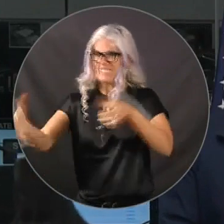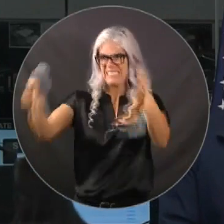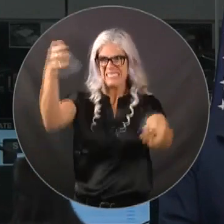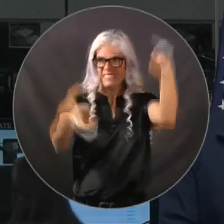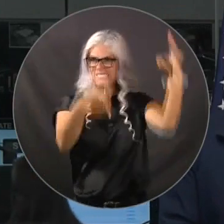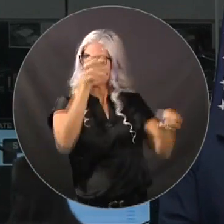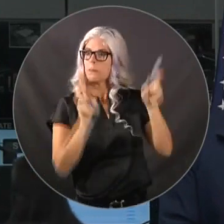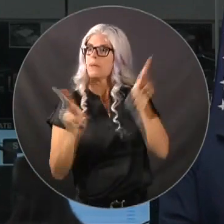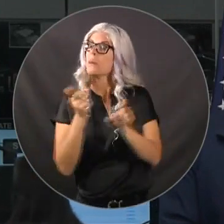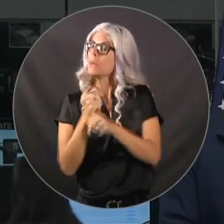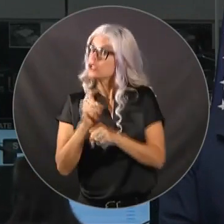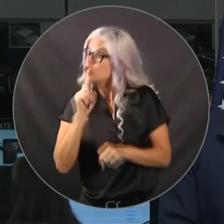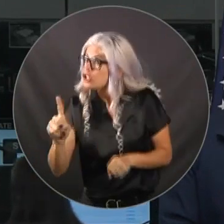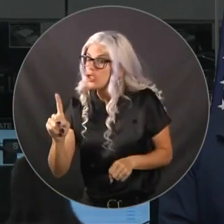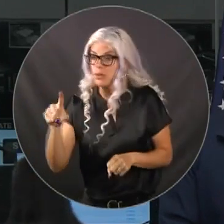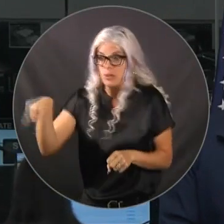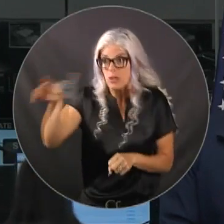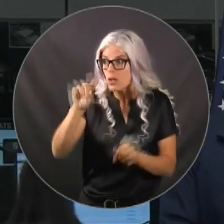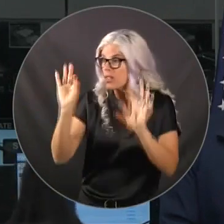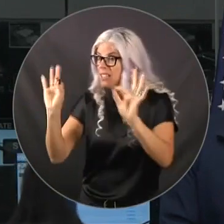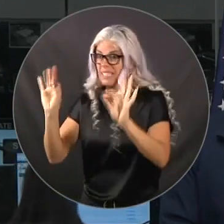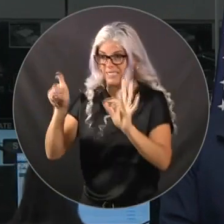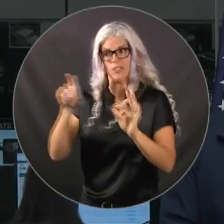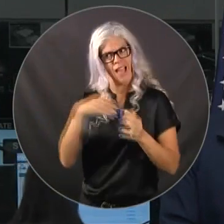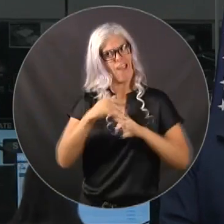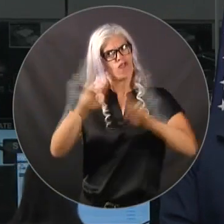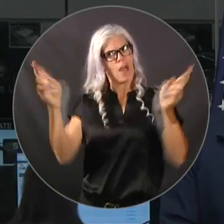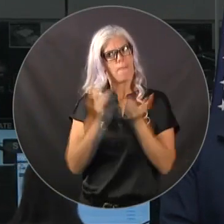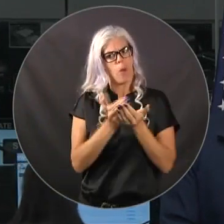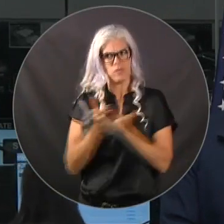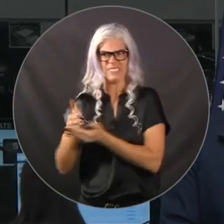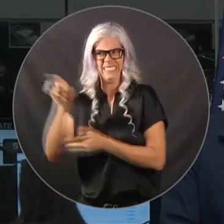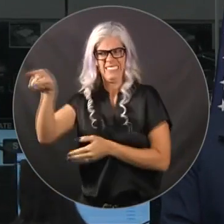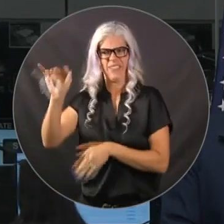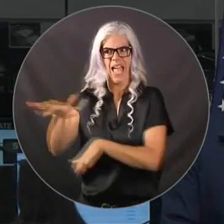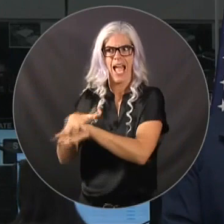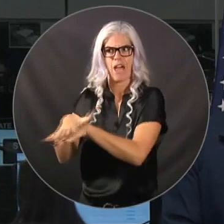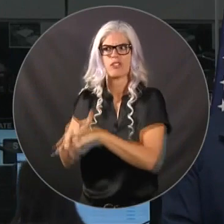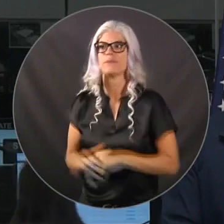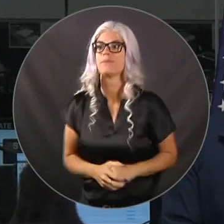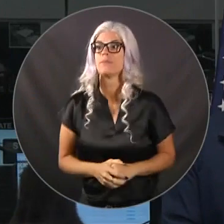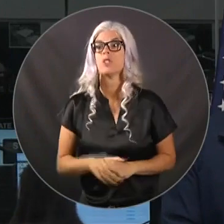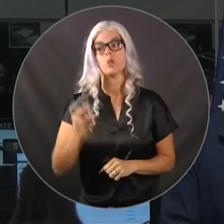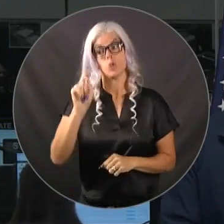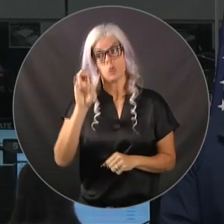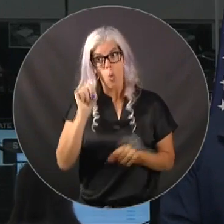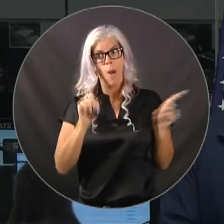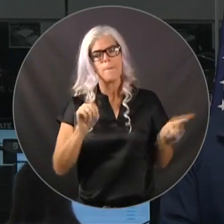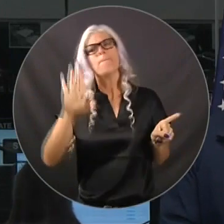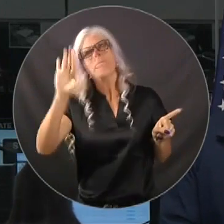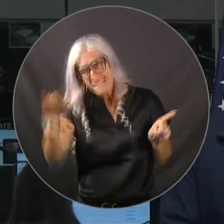be a need for a rescue. T large. Even if the eye ha